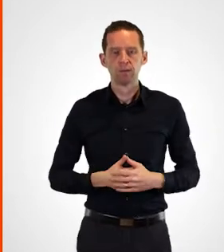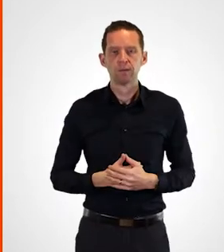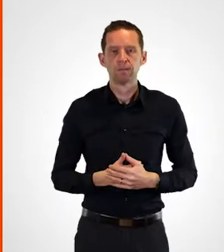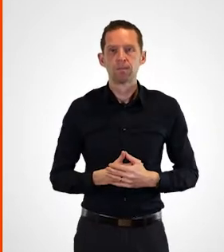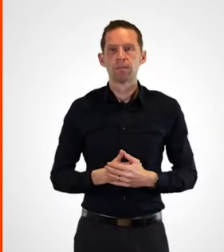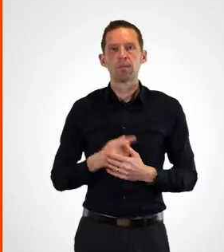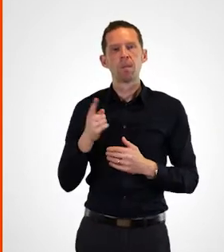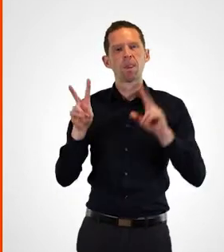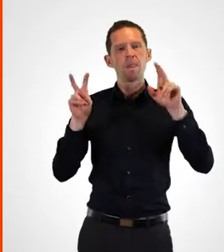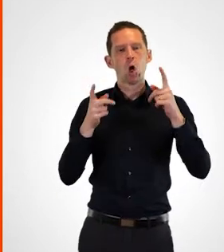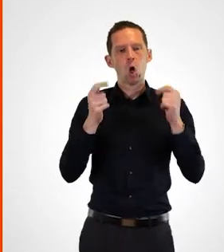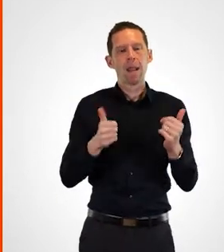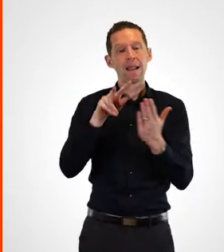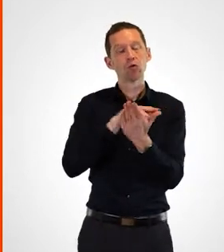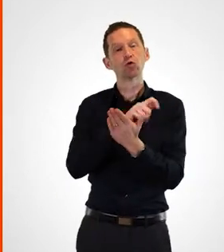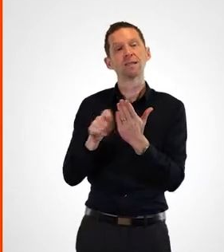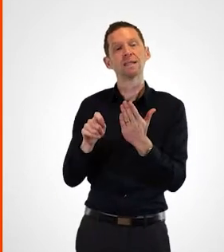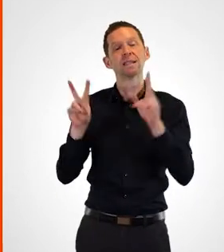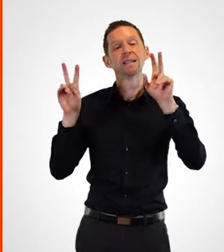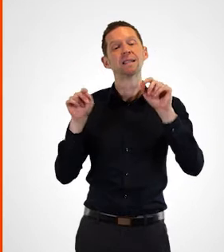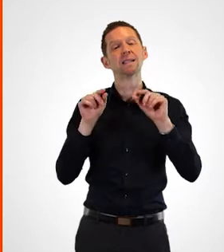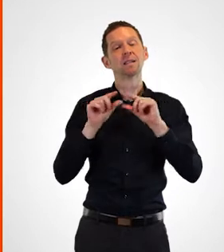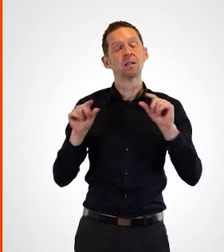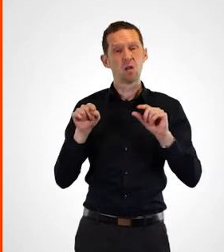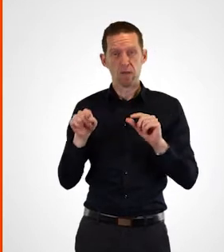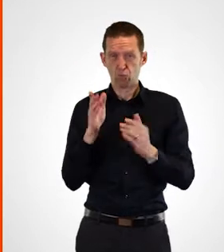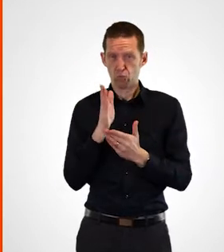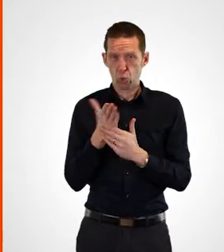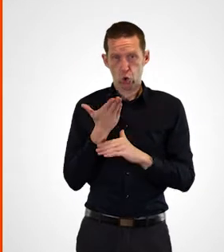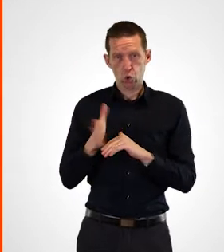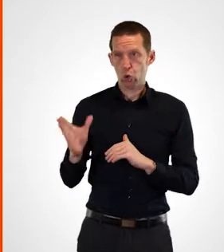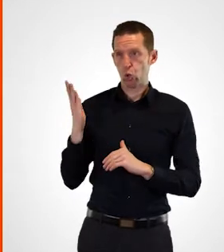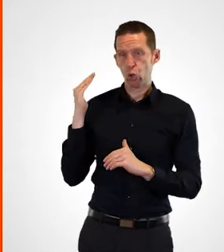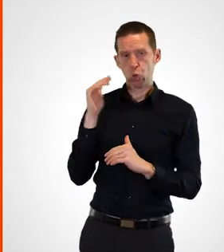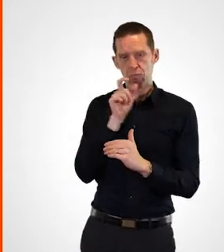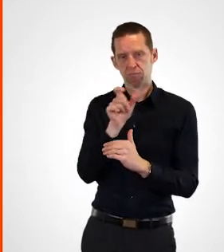the term "early literacy" is actually a fairly new bit of terminology in the field.